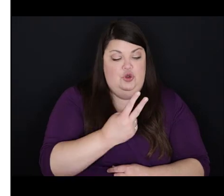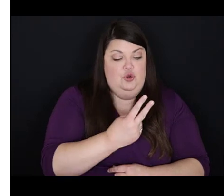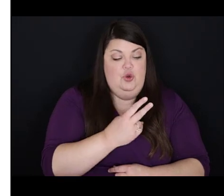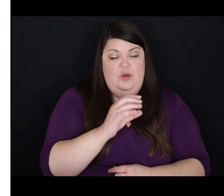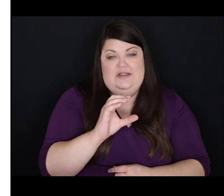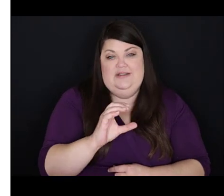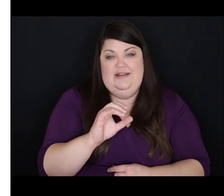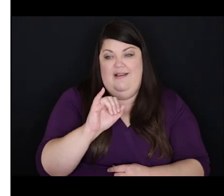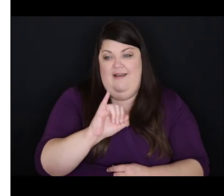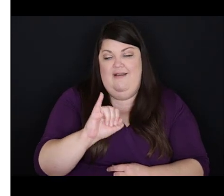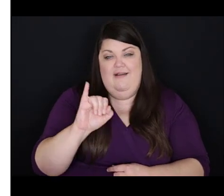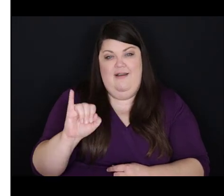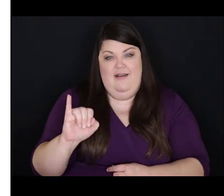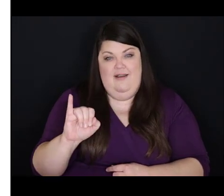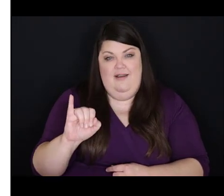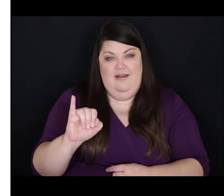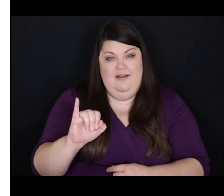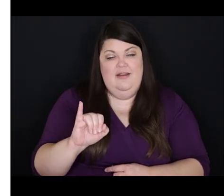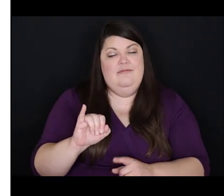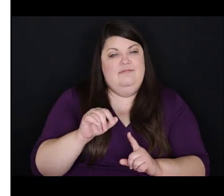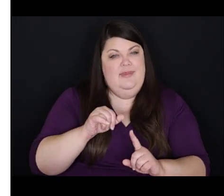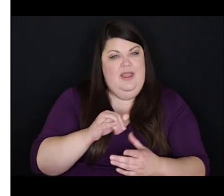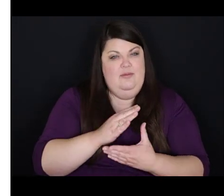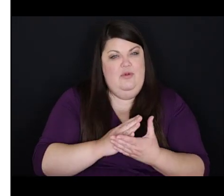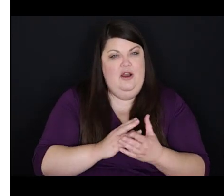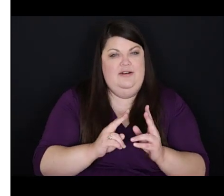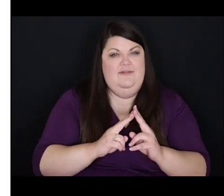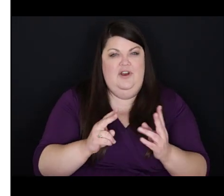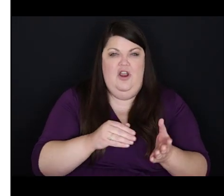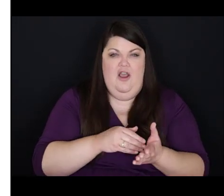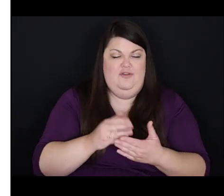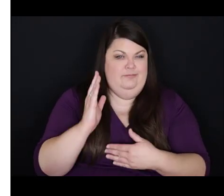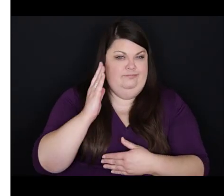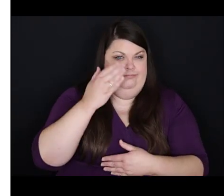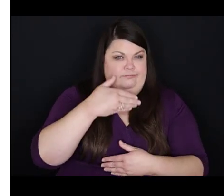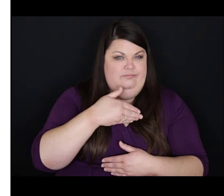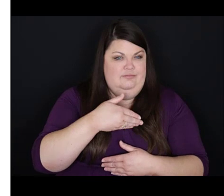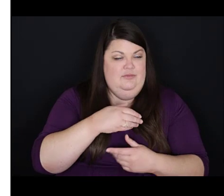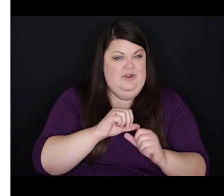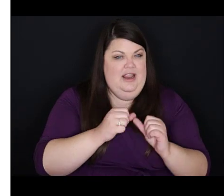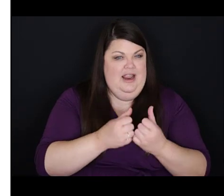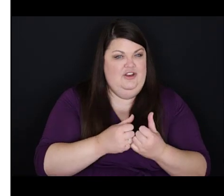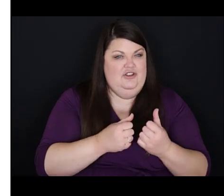(2)(C)(ii) is a part that is very often overlooked in agencies’ State Plan submissions.